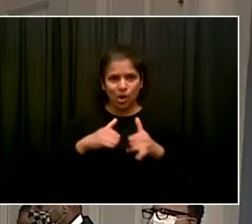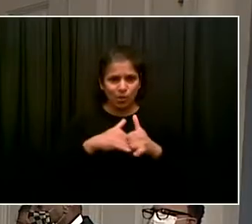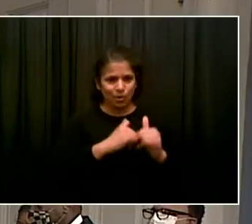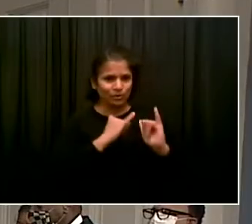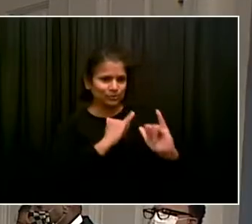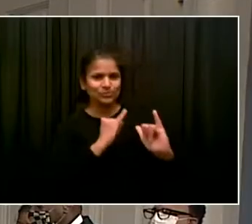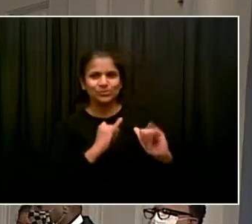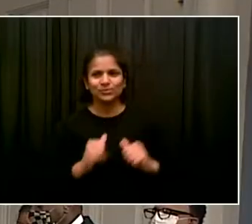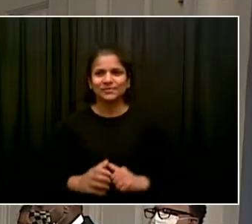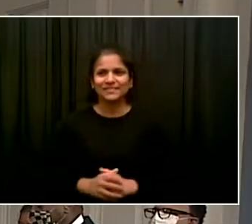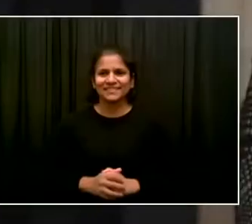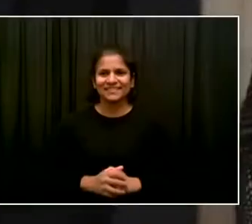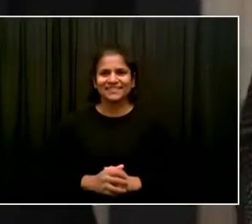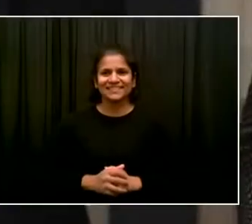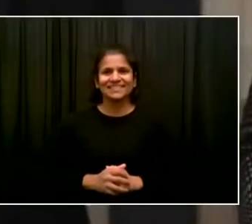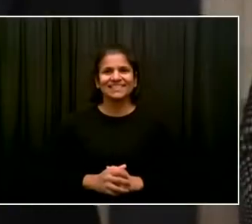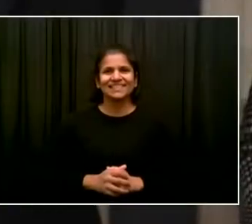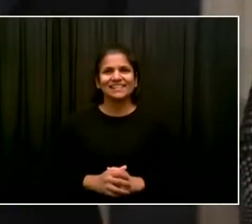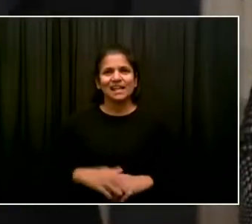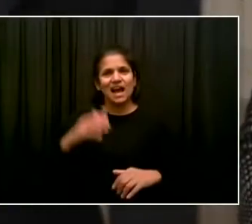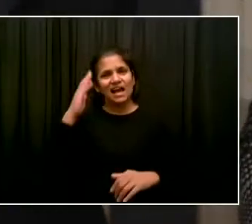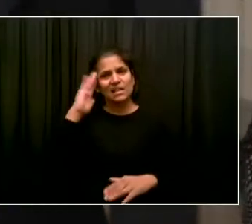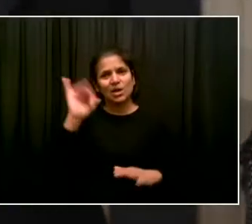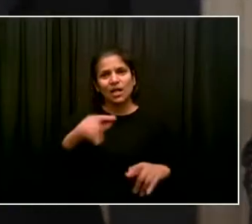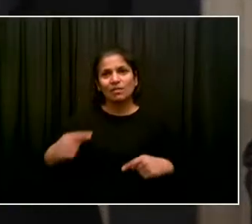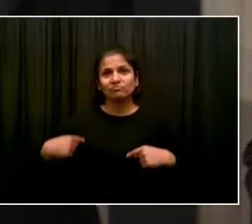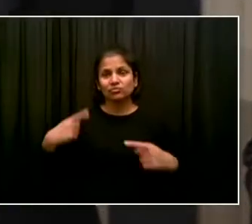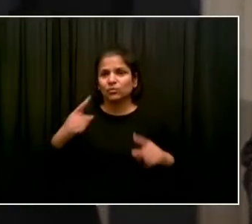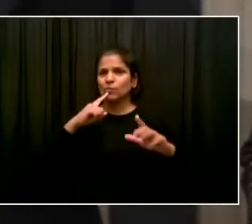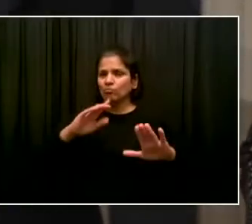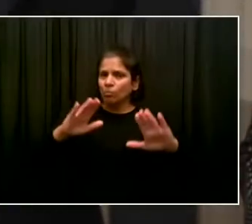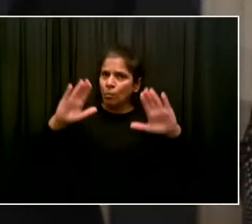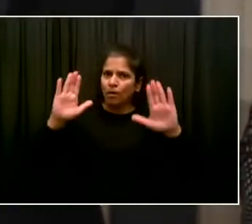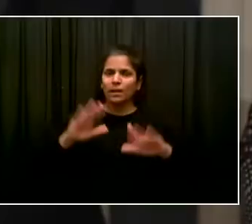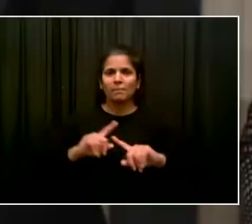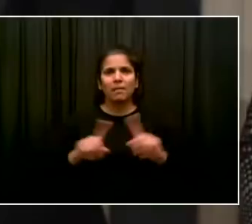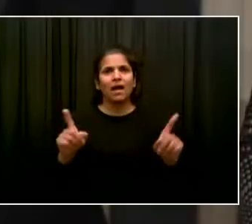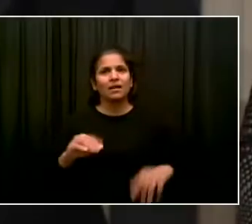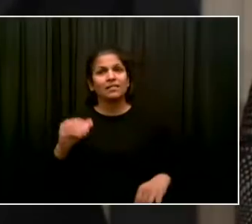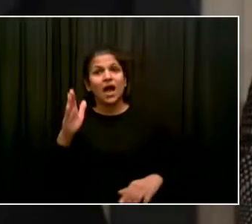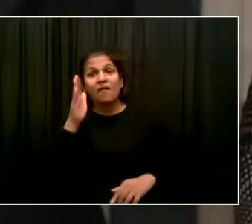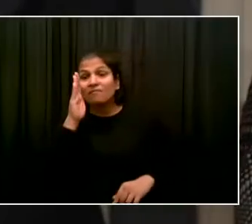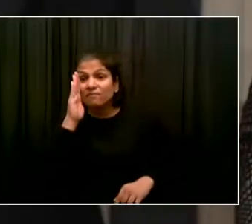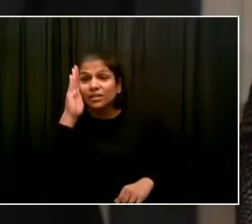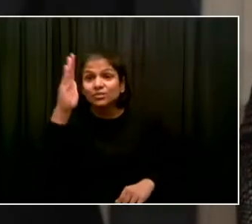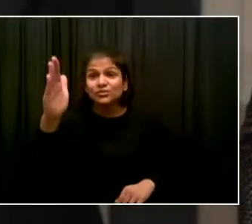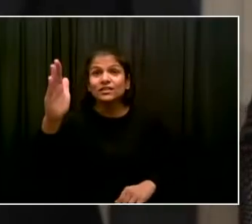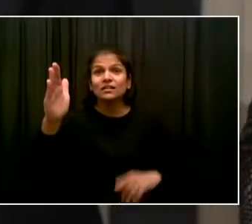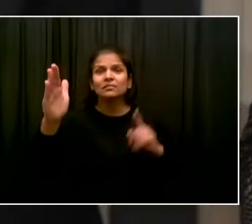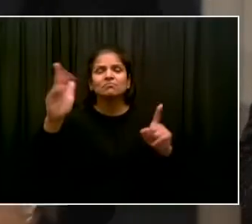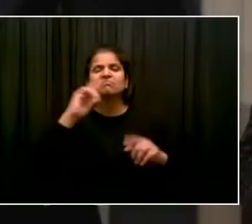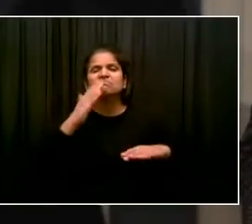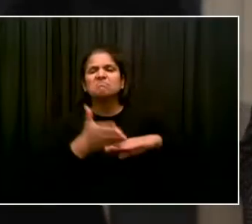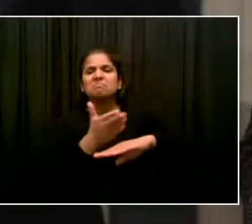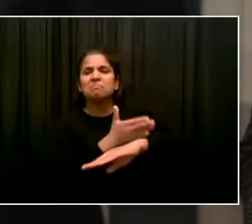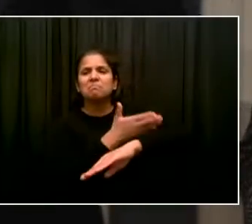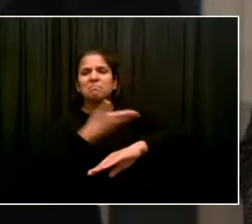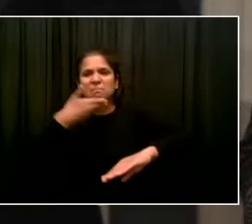WHICH I HAVE DONE HERE BUT THERE IS A GREATER DAY COMING IN BECAUSE I TRY TO DO GOOD EVERY